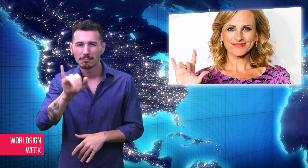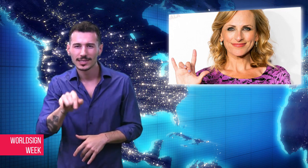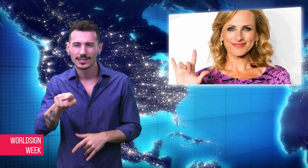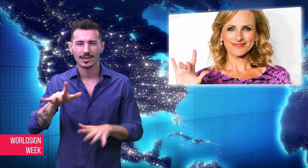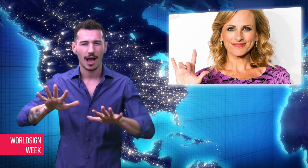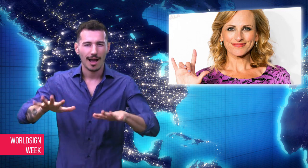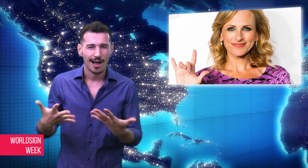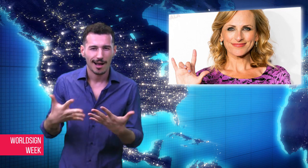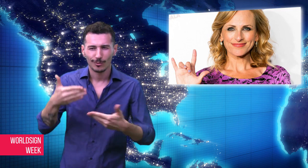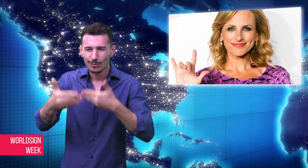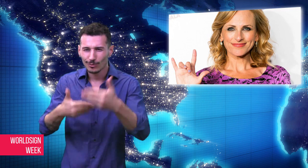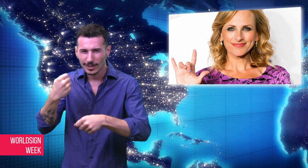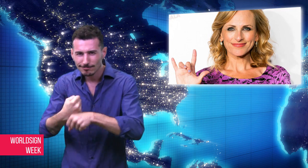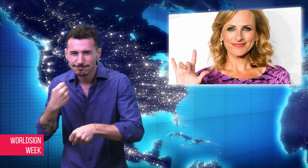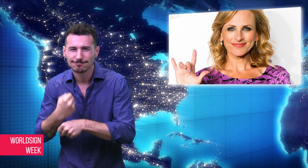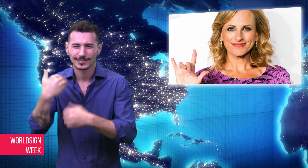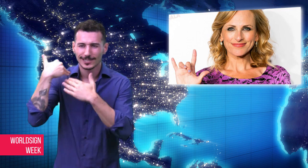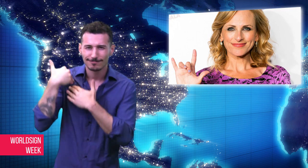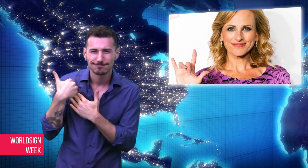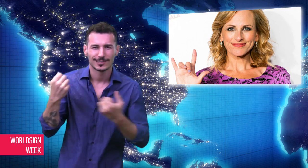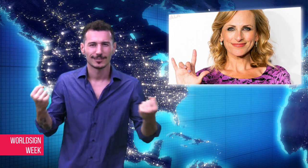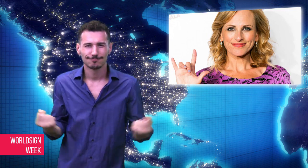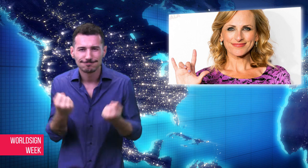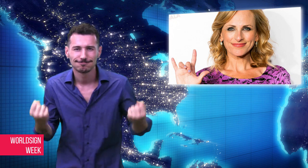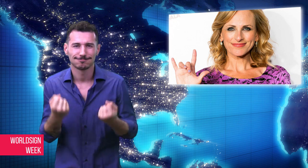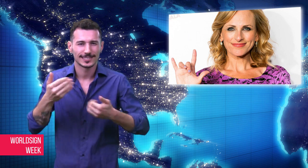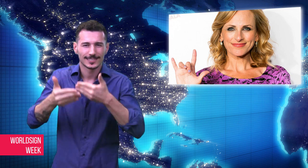Quantico, Marlee Matlin. We can't wait